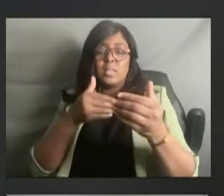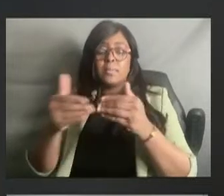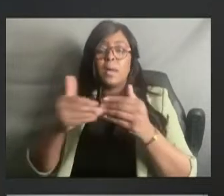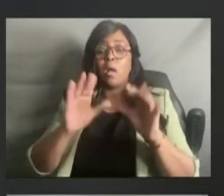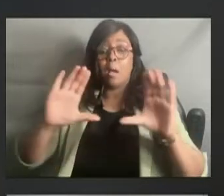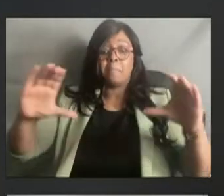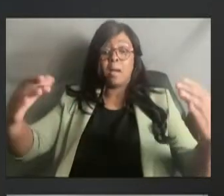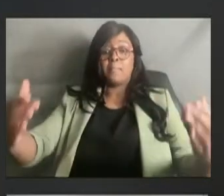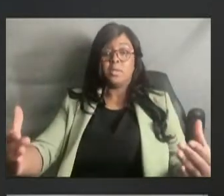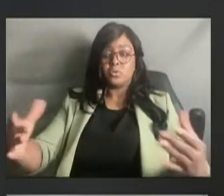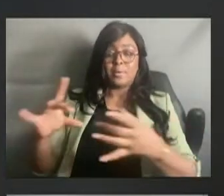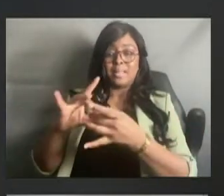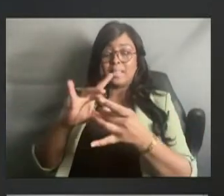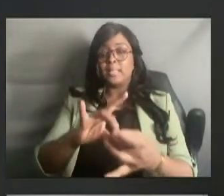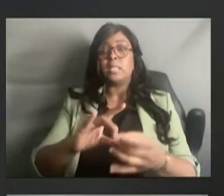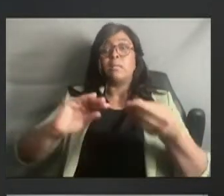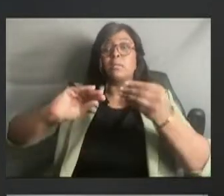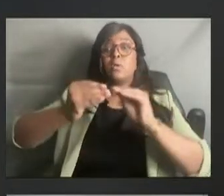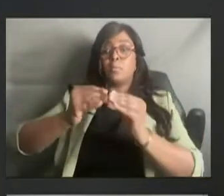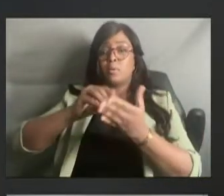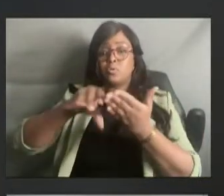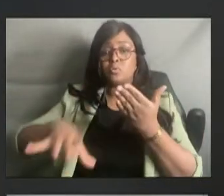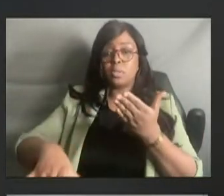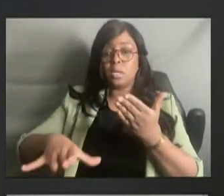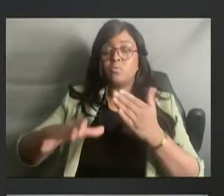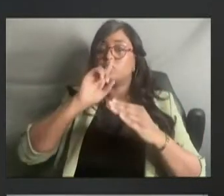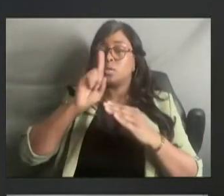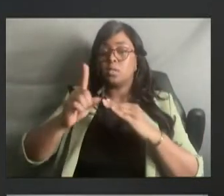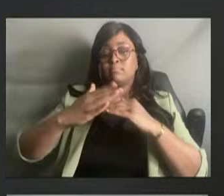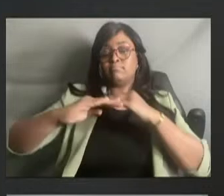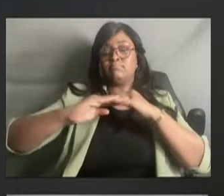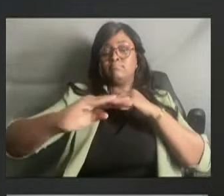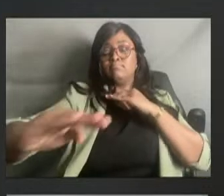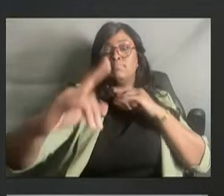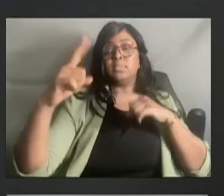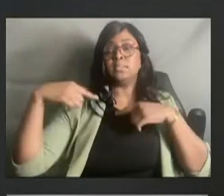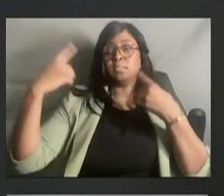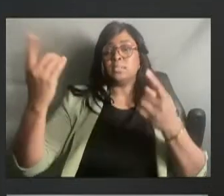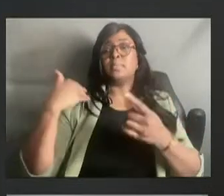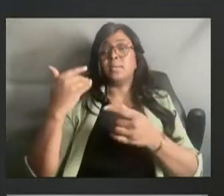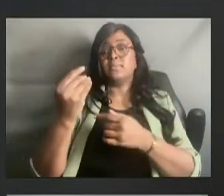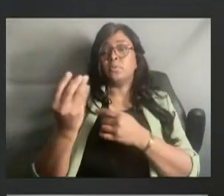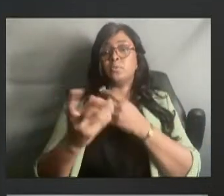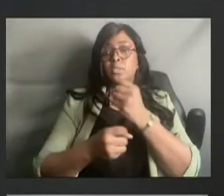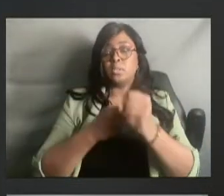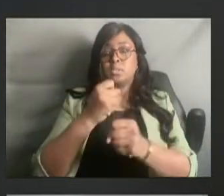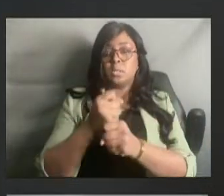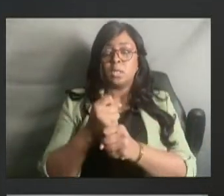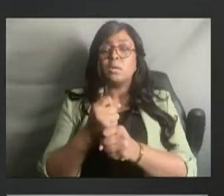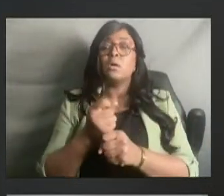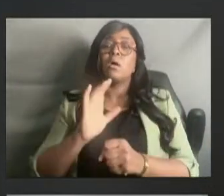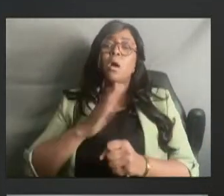I alluded to this earlier, is that even though our population in terms of the number of